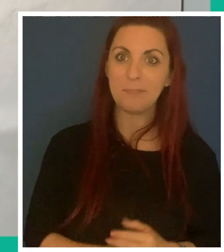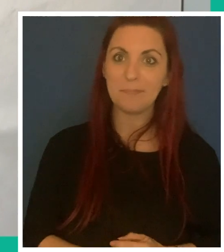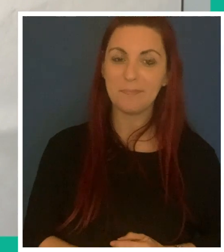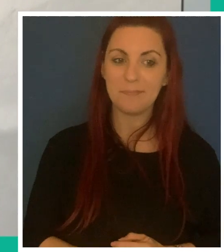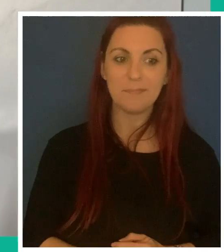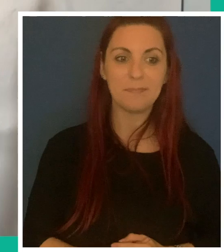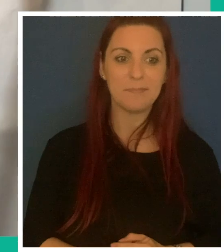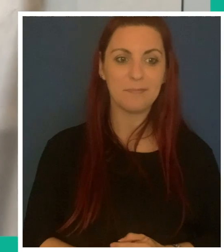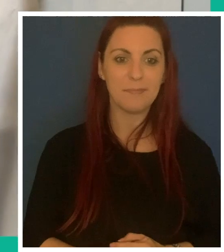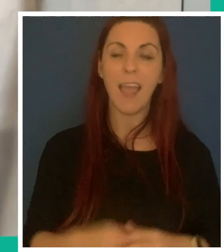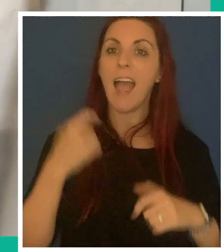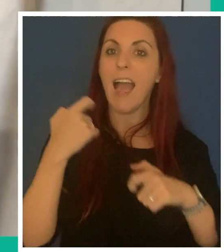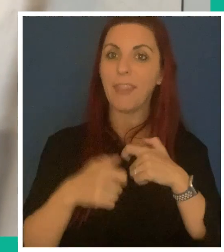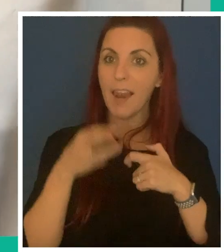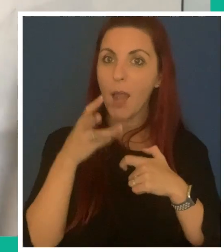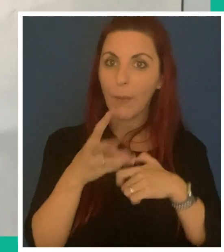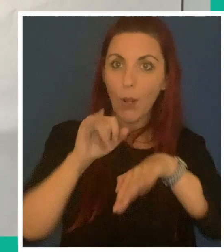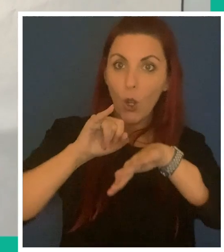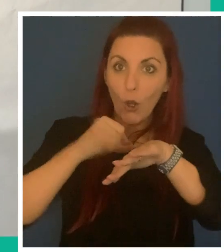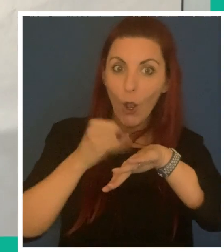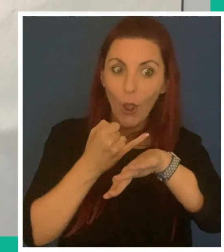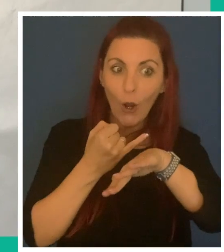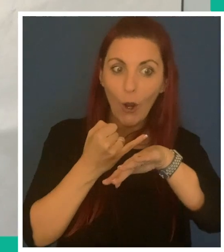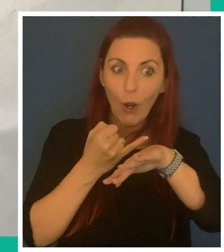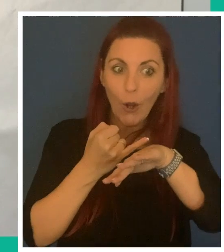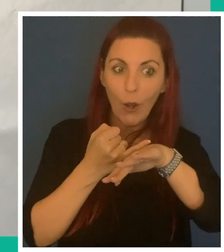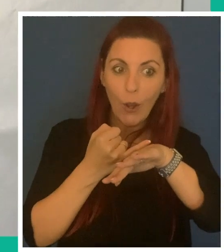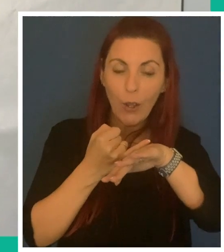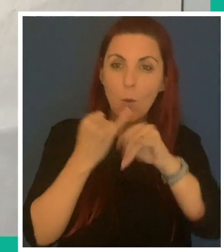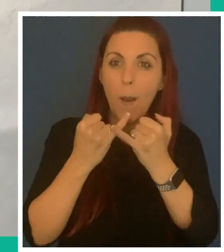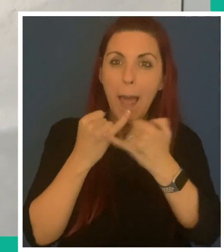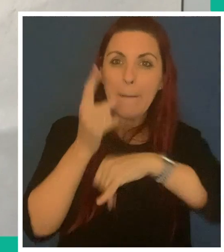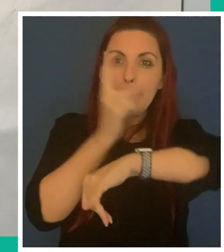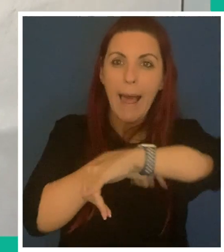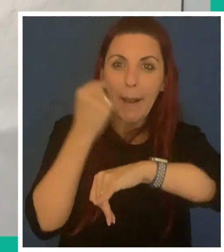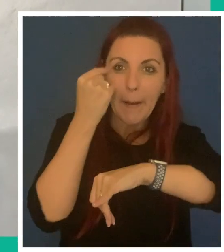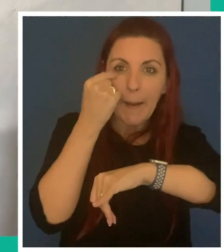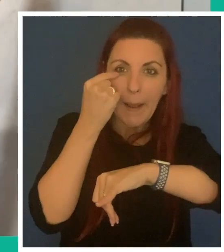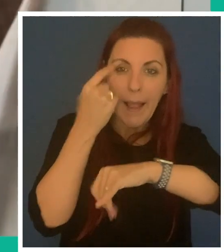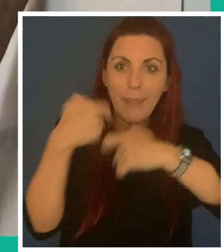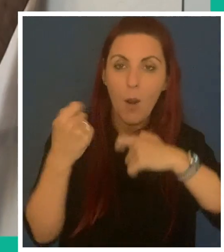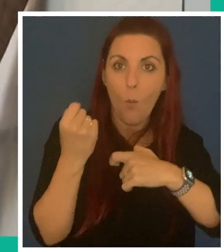And then I'm going to colour in the big areas, so he has little black pupils and little white sparkles.